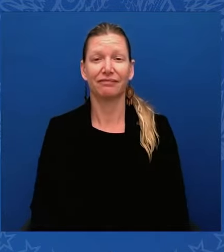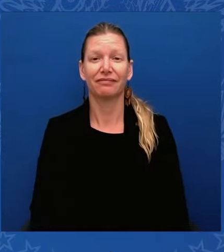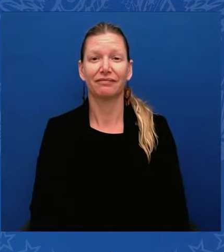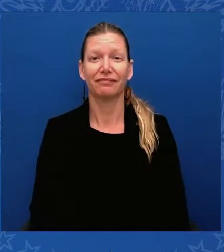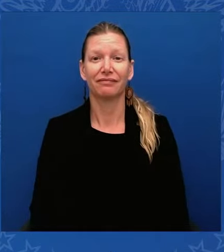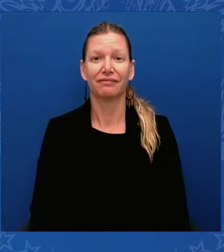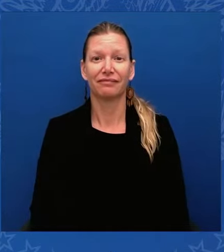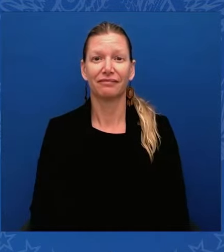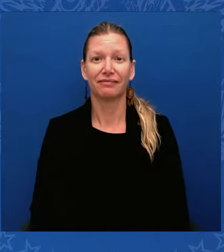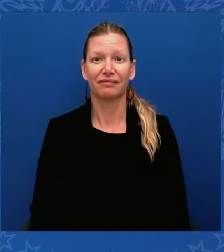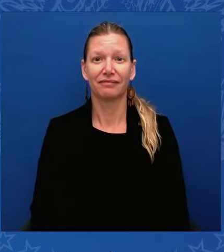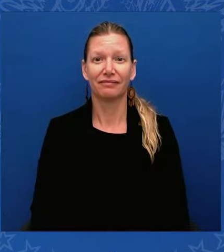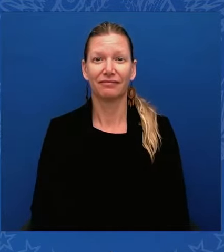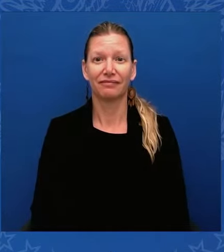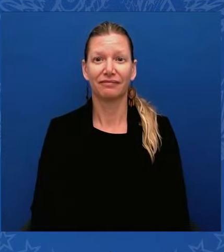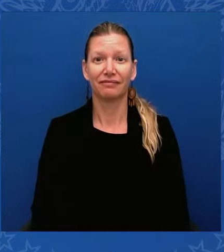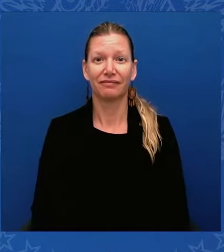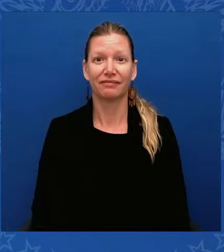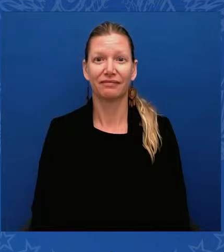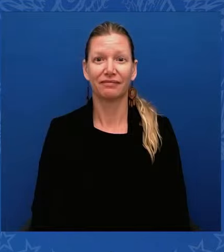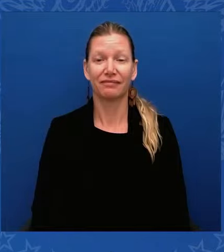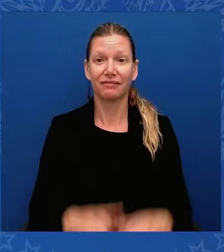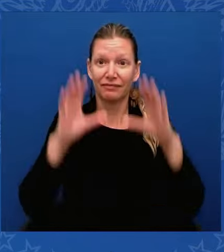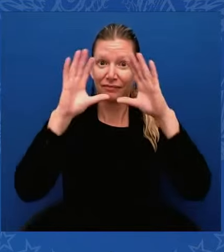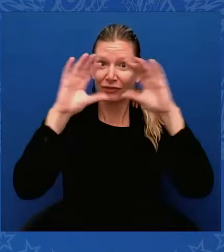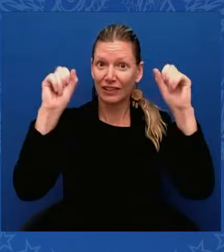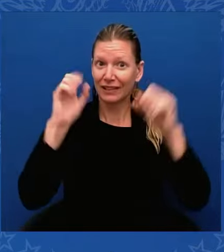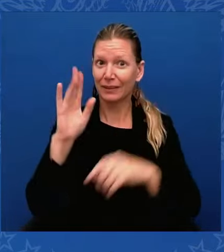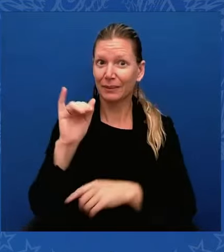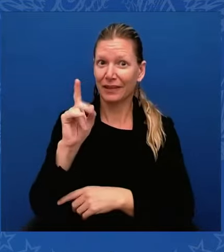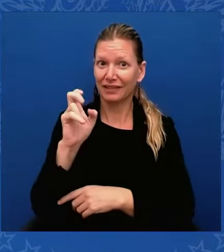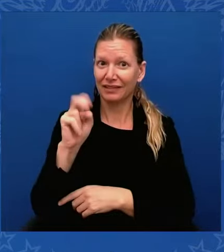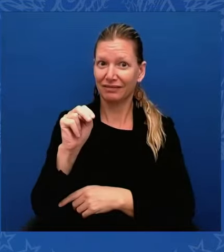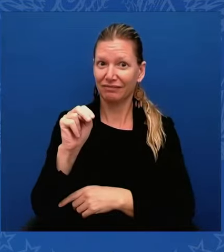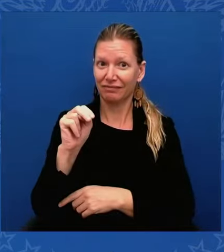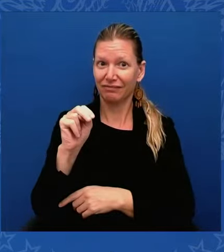President Biden has issued directives to advance racial justice